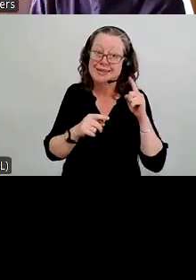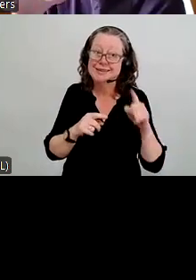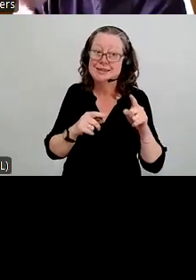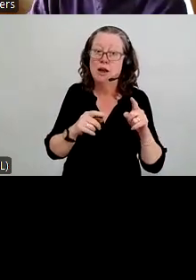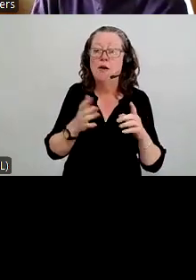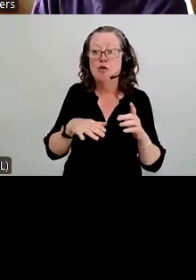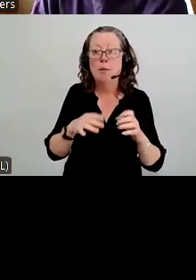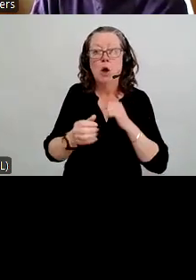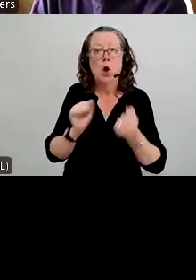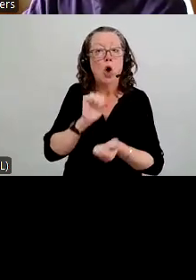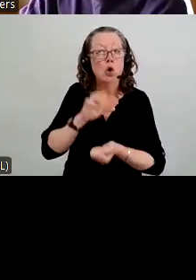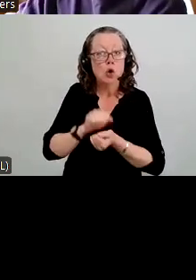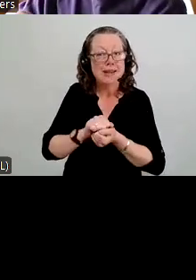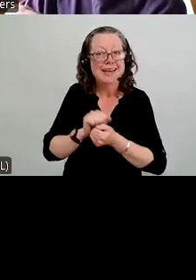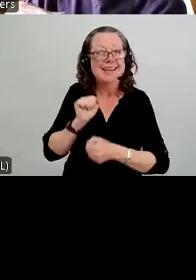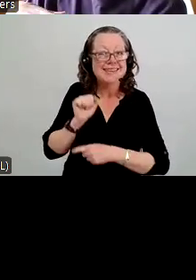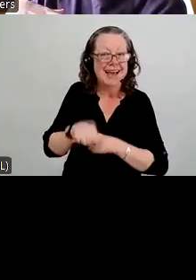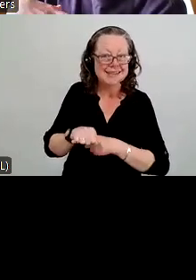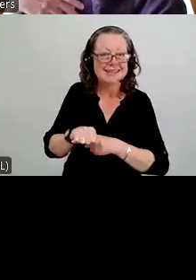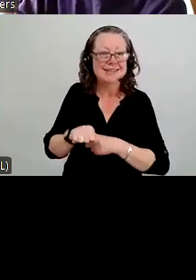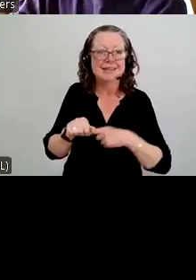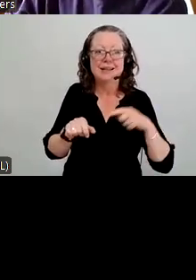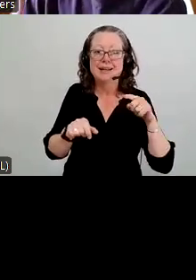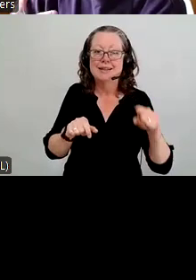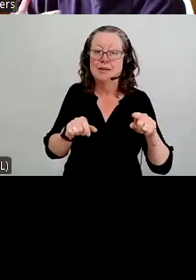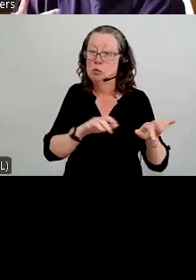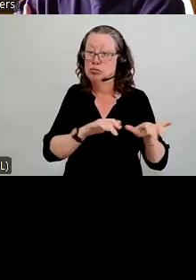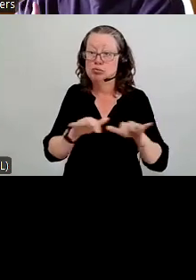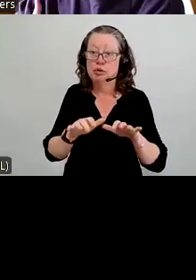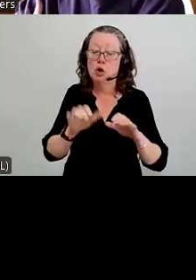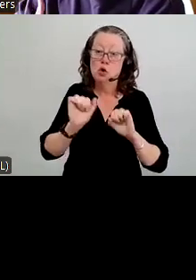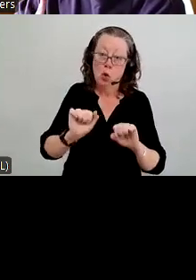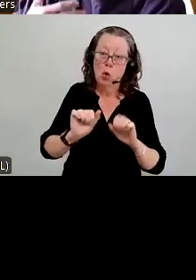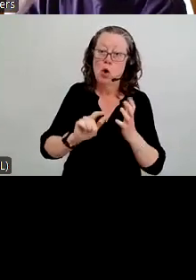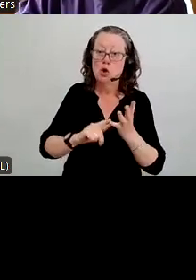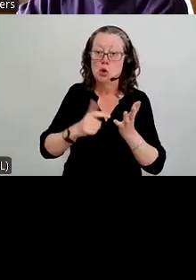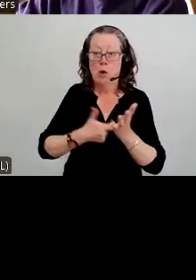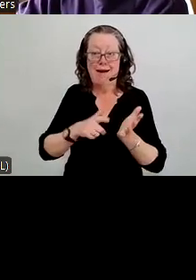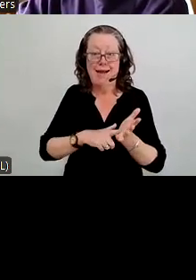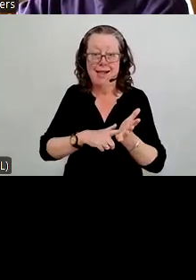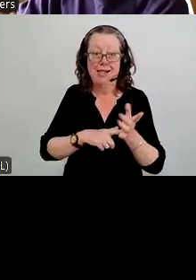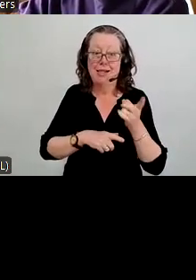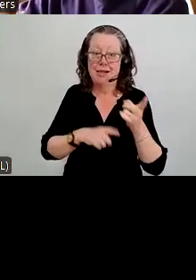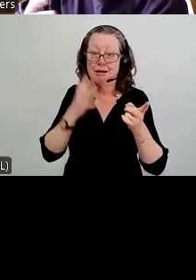You can put your URL in of your website, and it'll do a quick check of your site and see if you've got any cookies running,